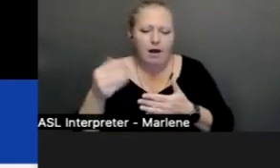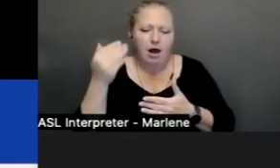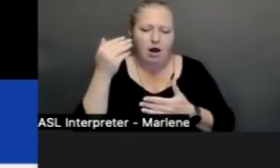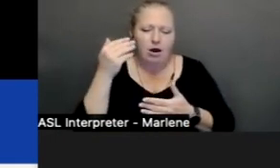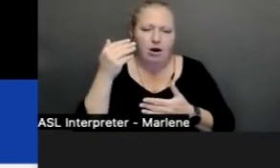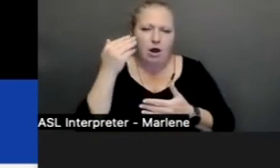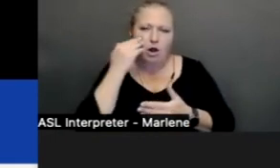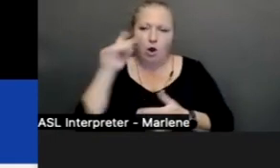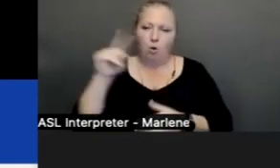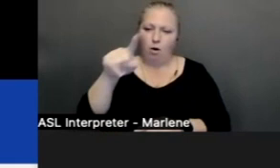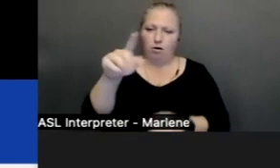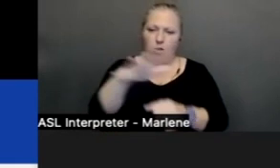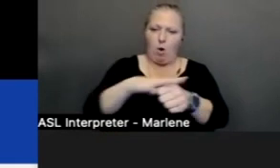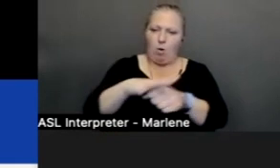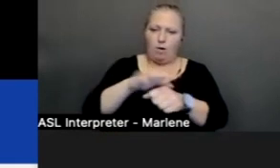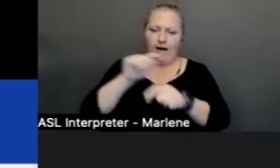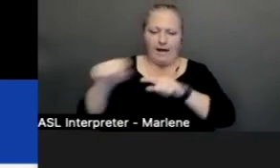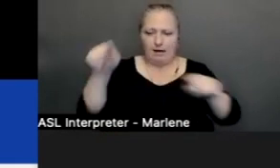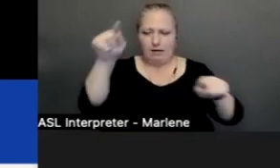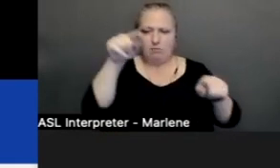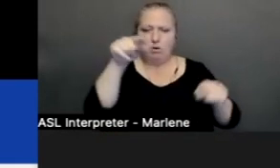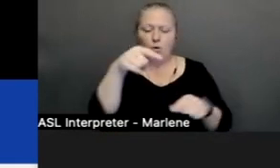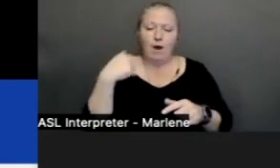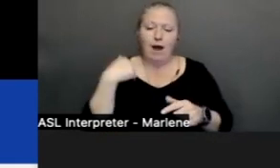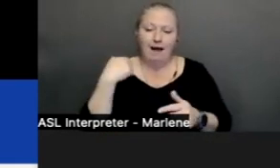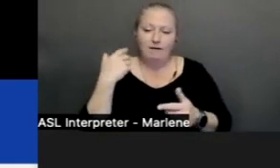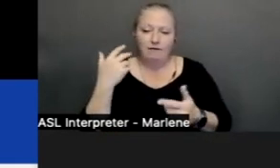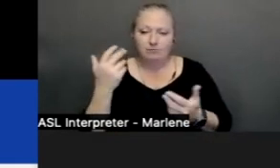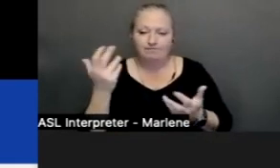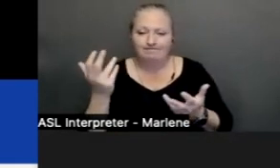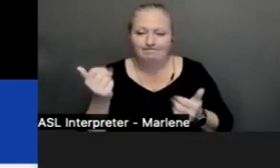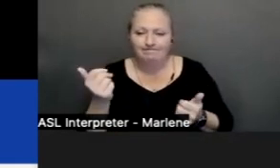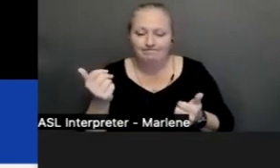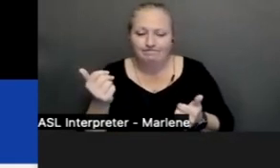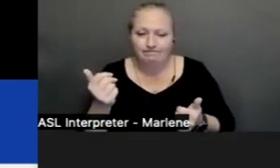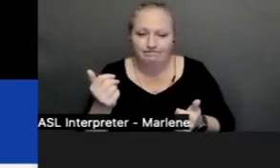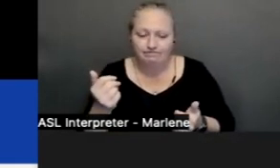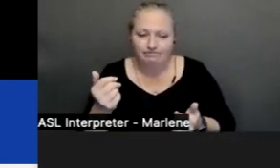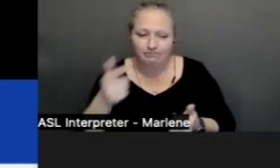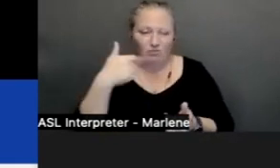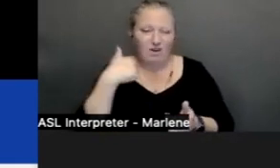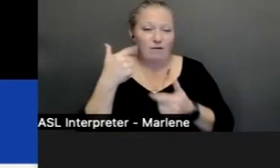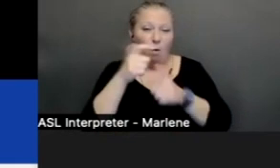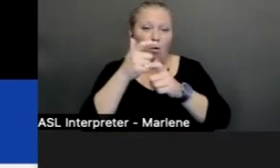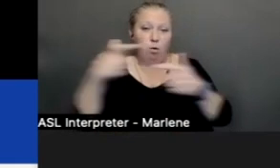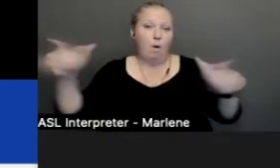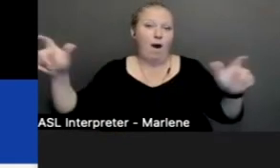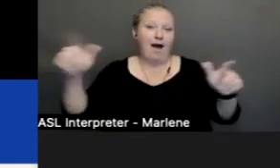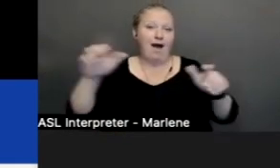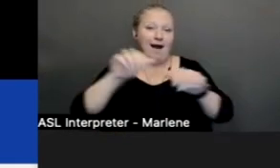geographically located and that you have a you have a a pretty wide area that you support and